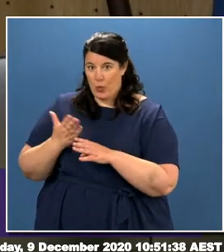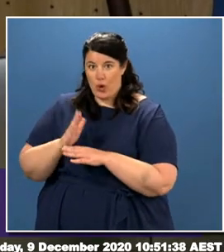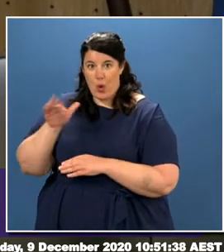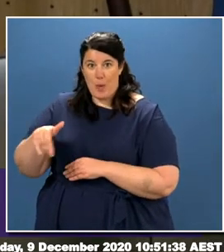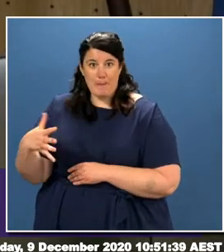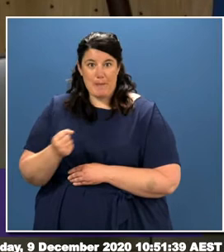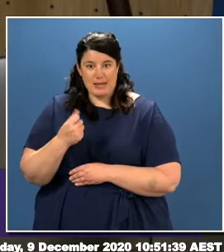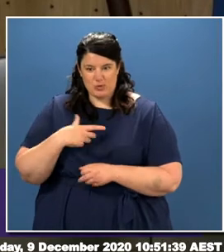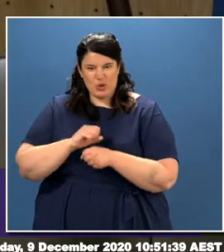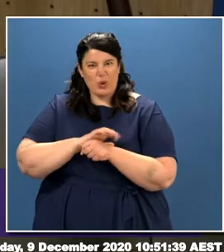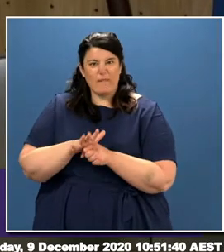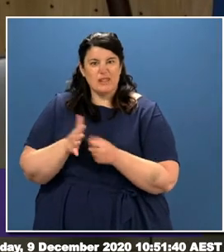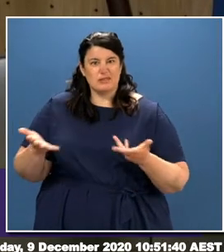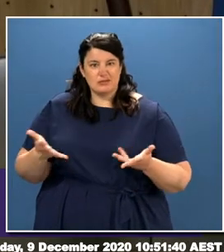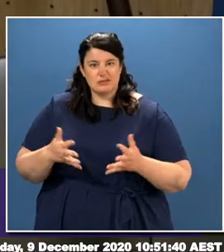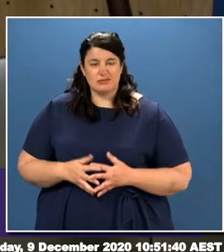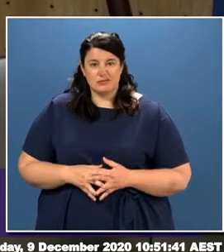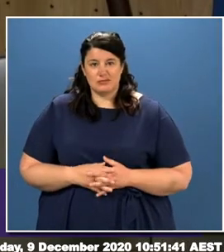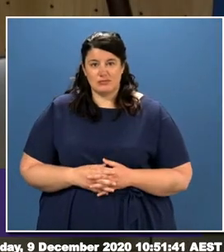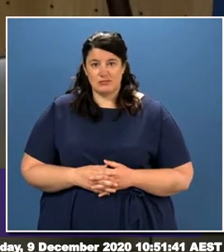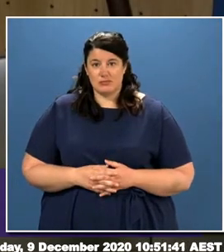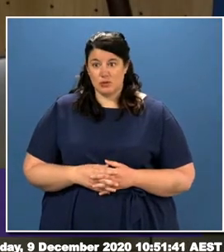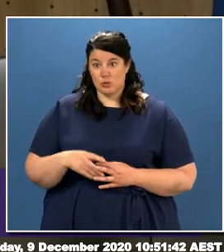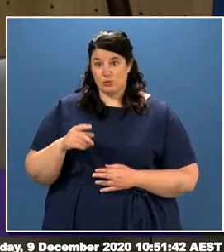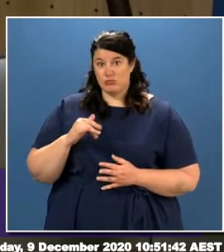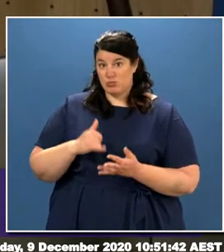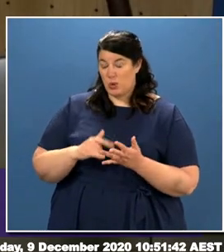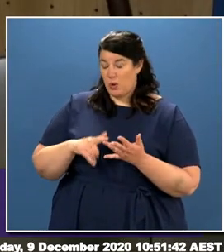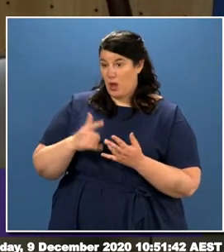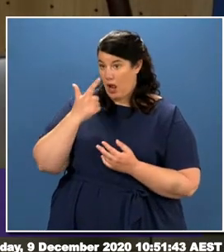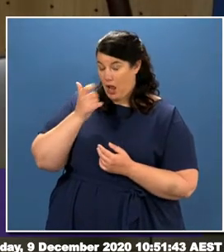So would it be fair to say that your employer had the advantage that